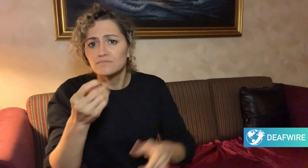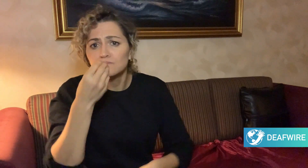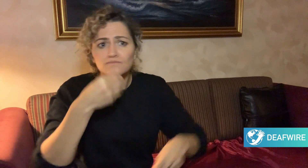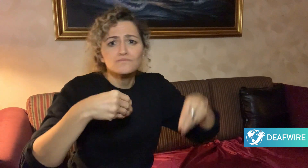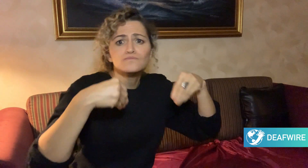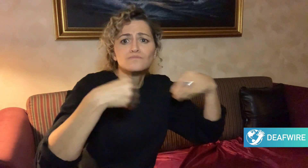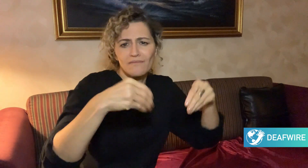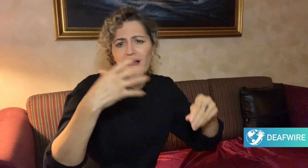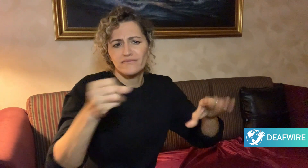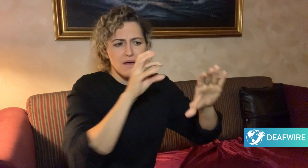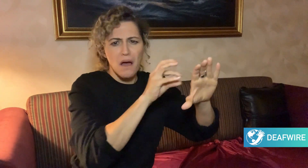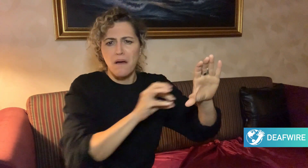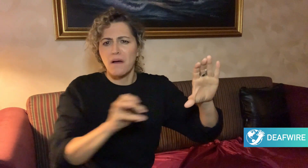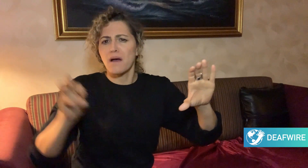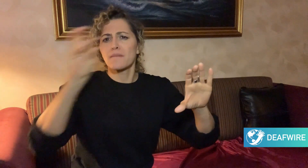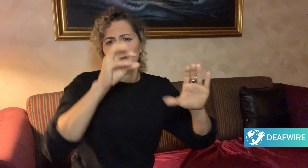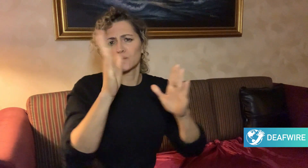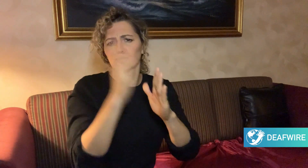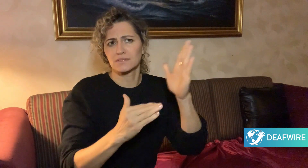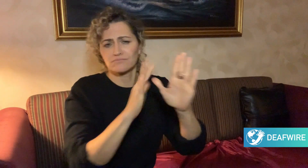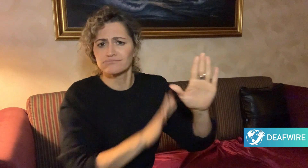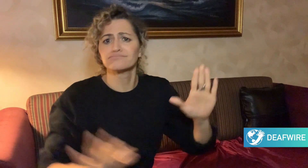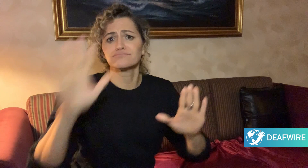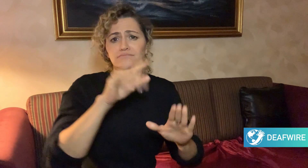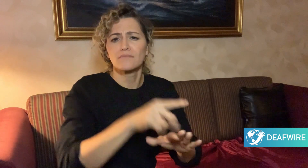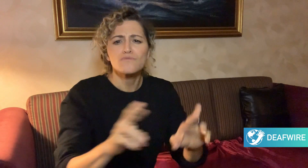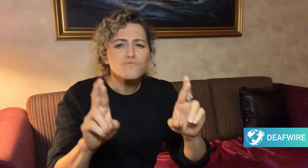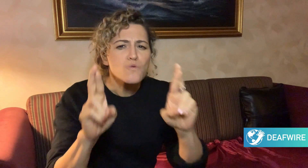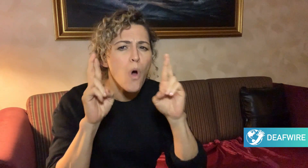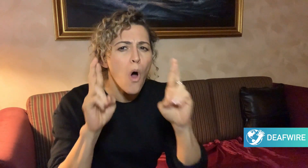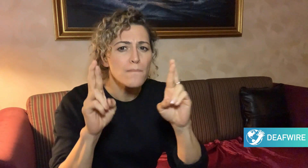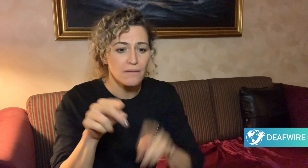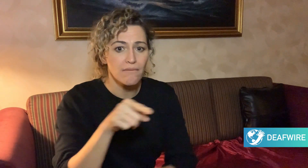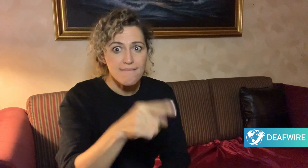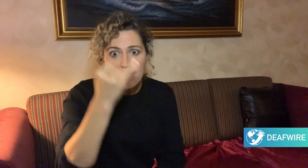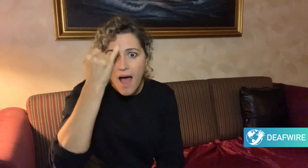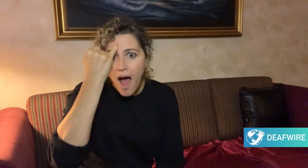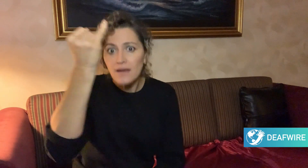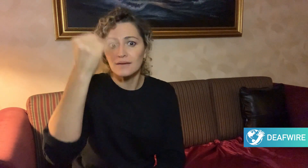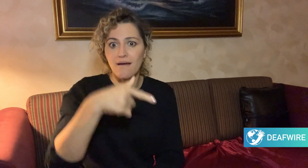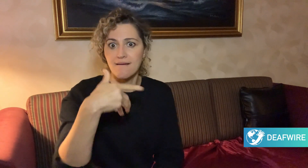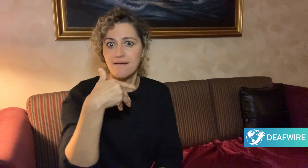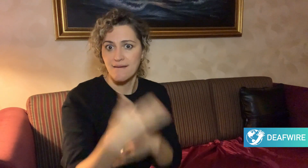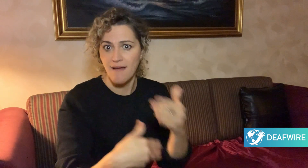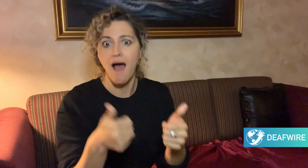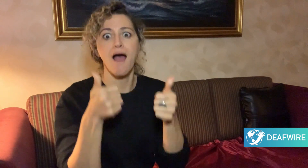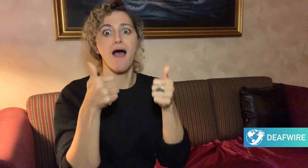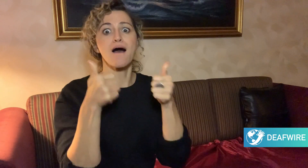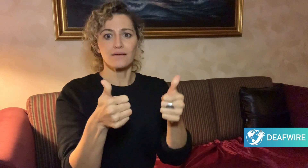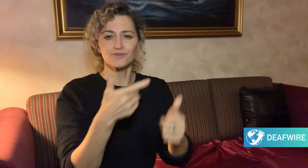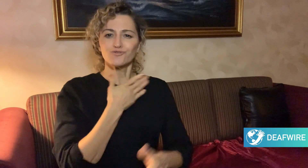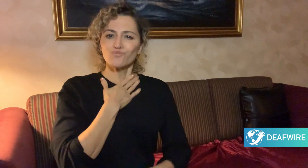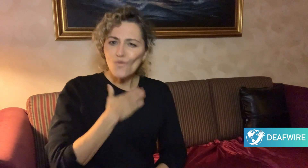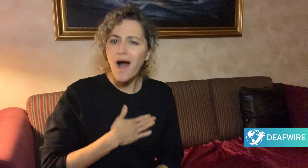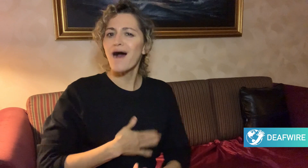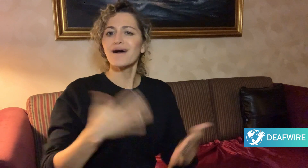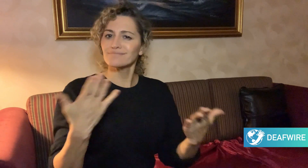supermarkets hope that this initiative will create